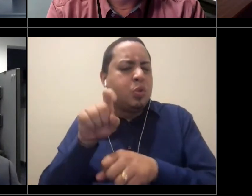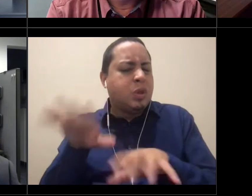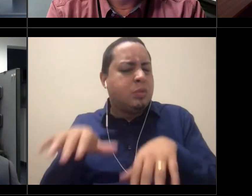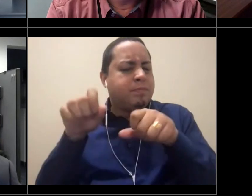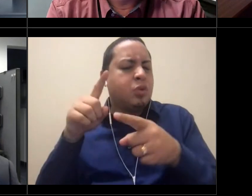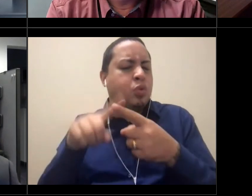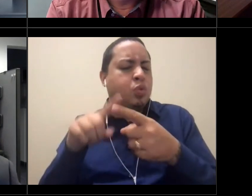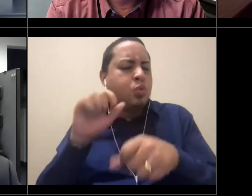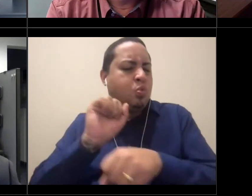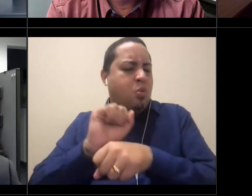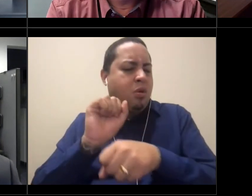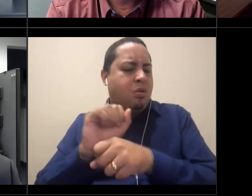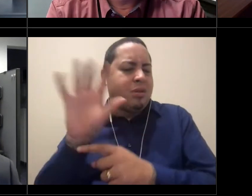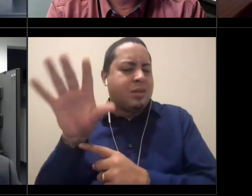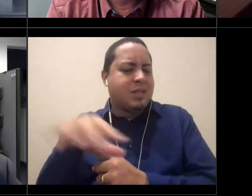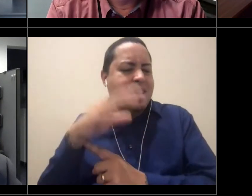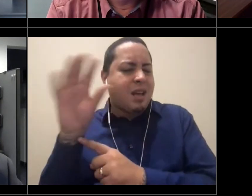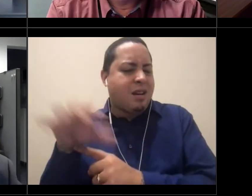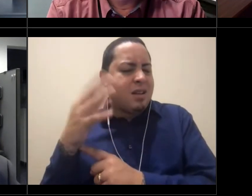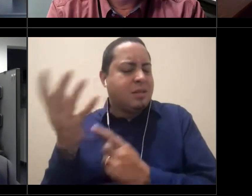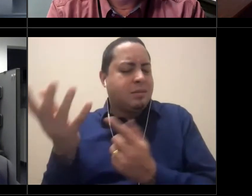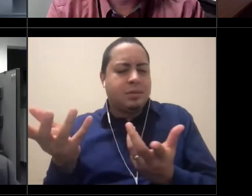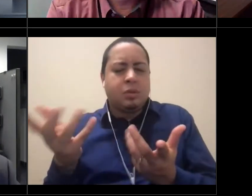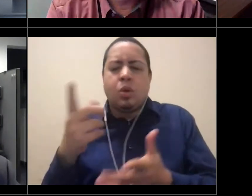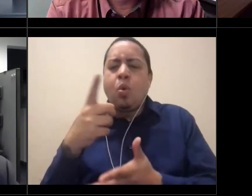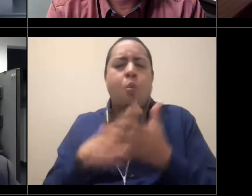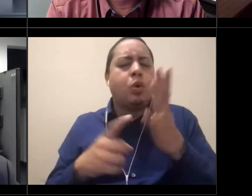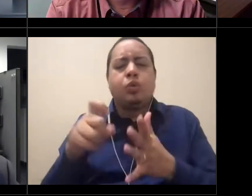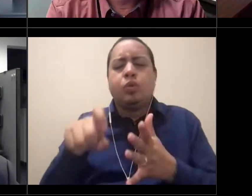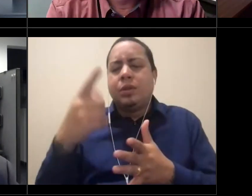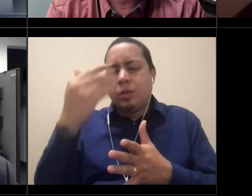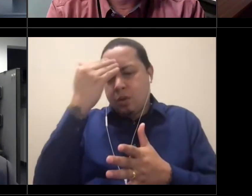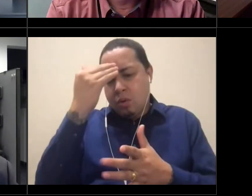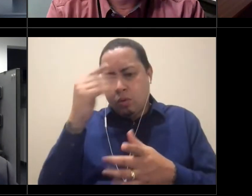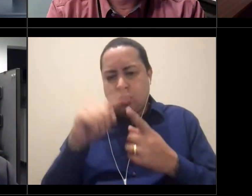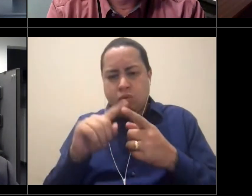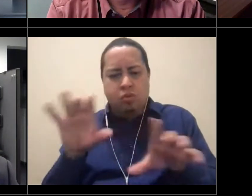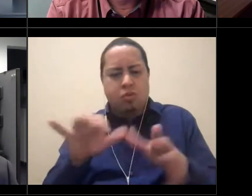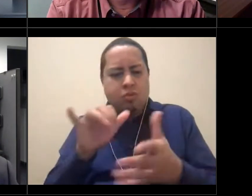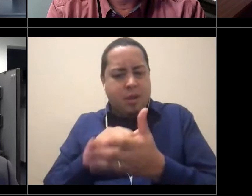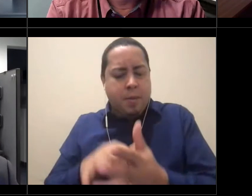What do you, what do you need to know to be in Good question, that's a lot of, you need to take